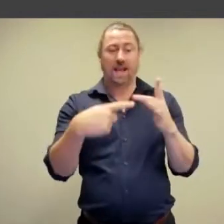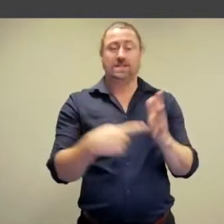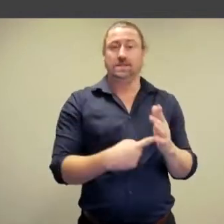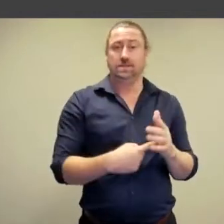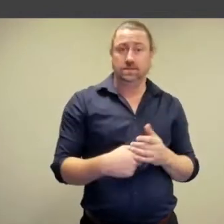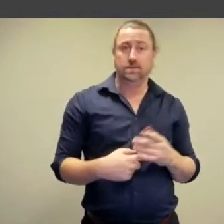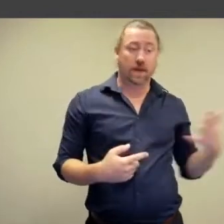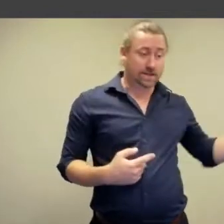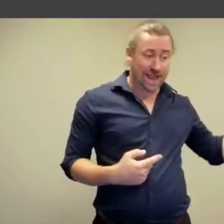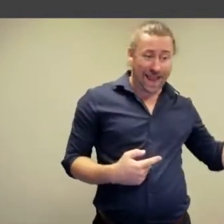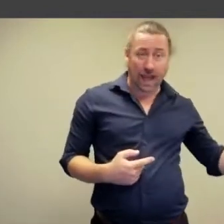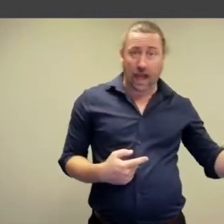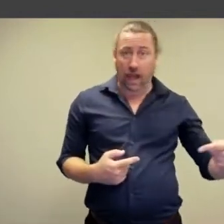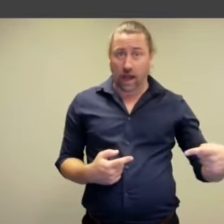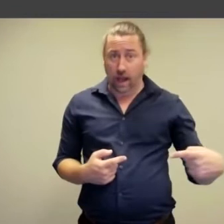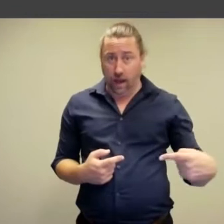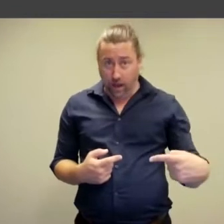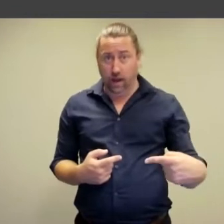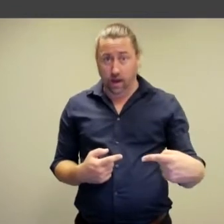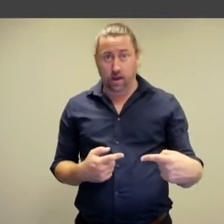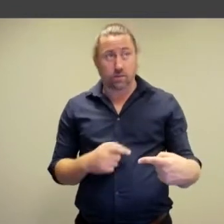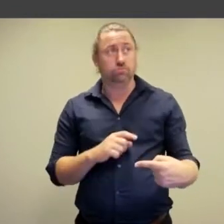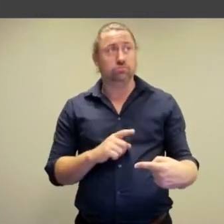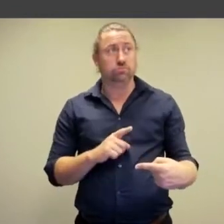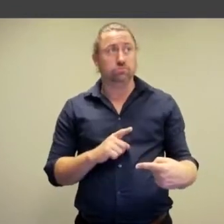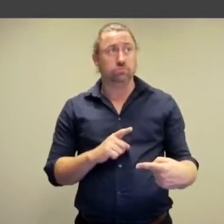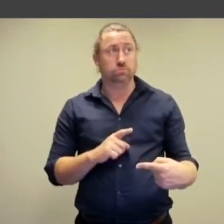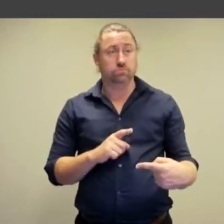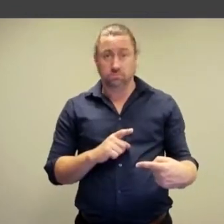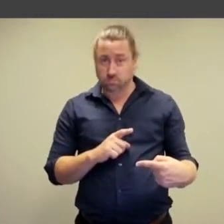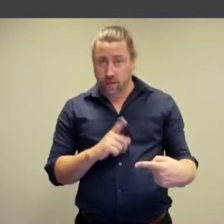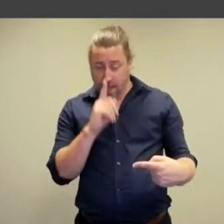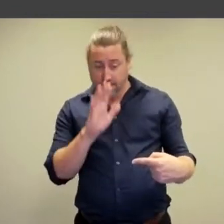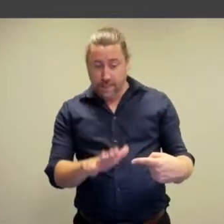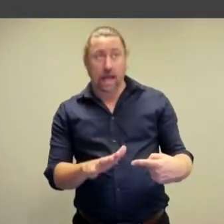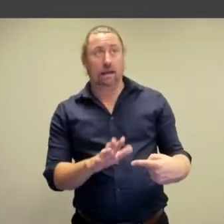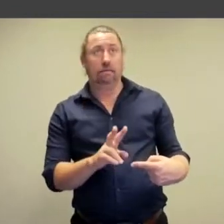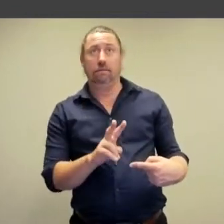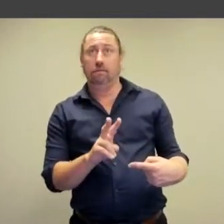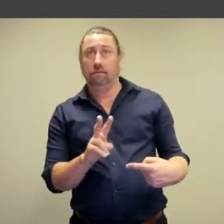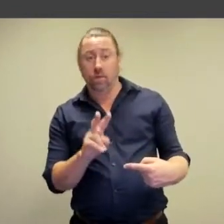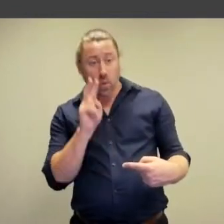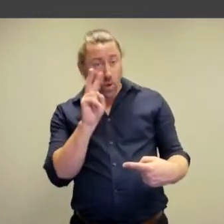come into the room and you would either then